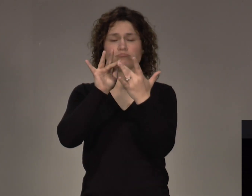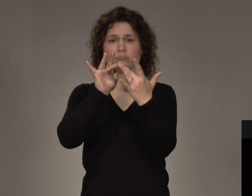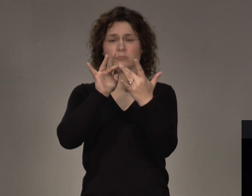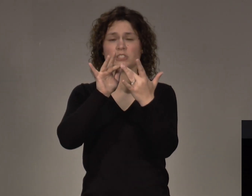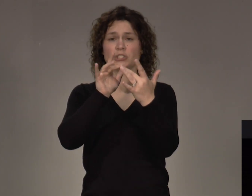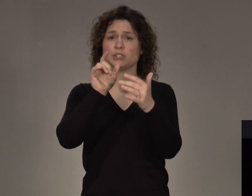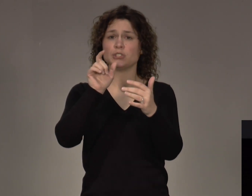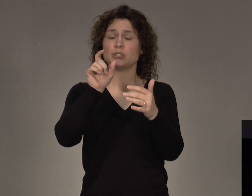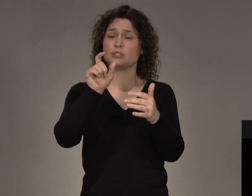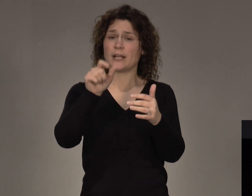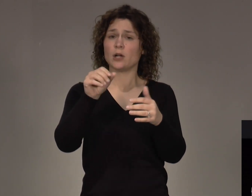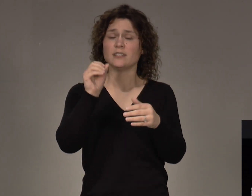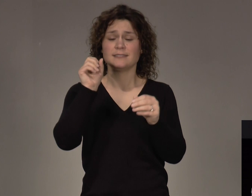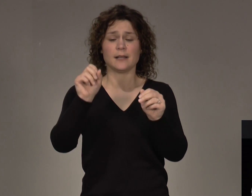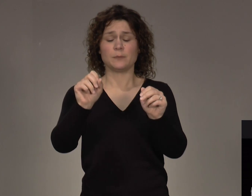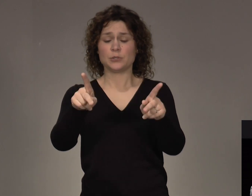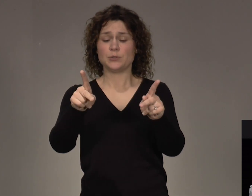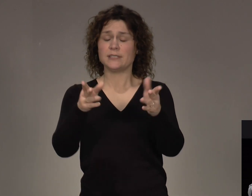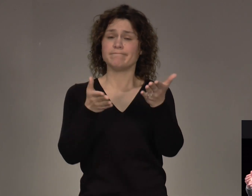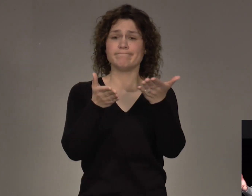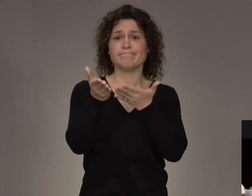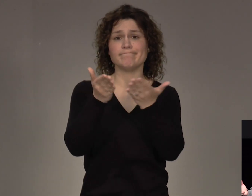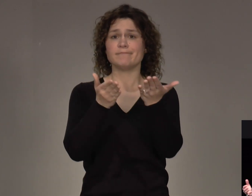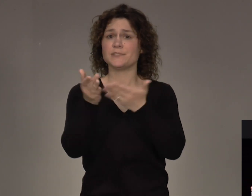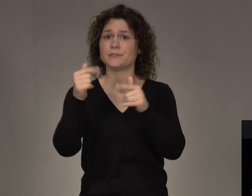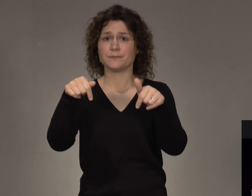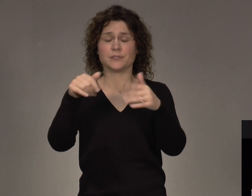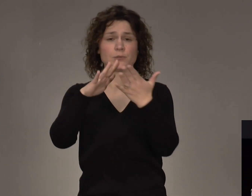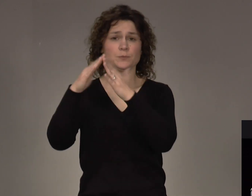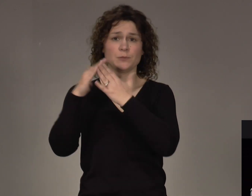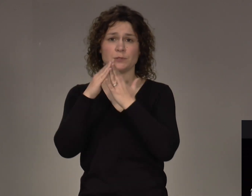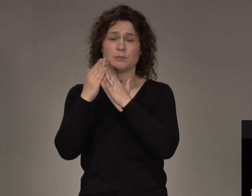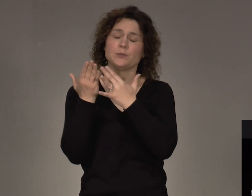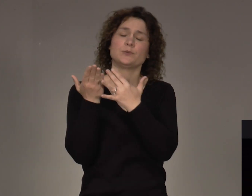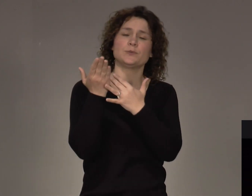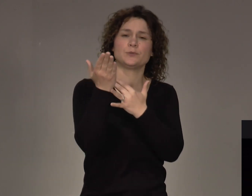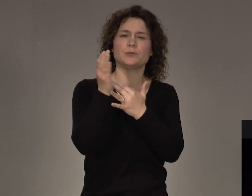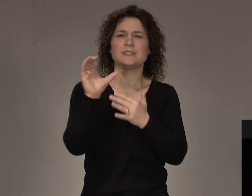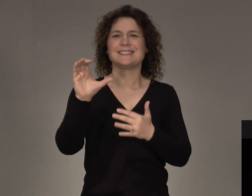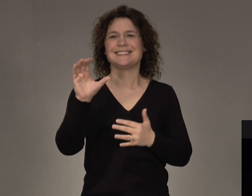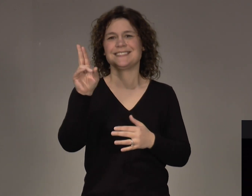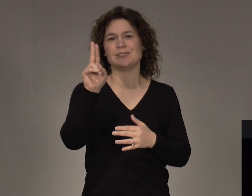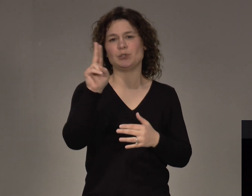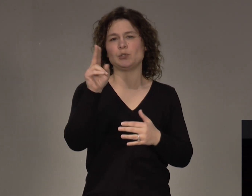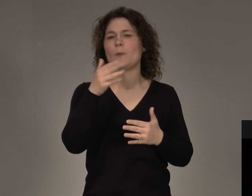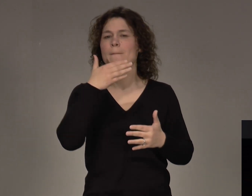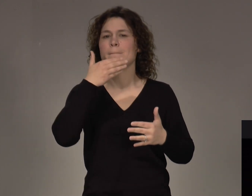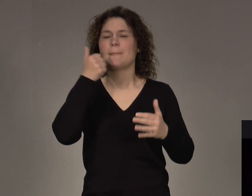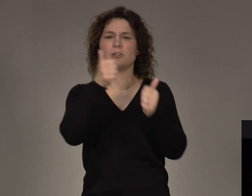an opportunity to serve our community through the "CU Better Together" initiative,